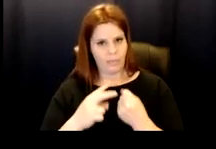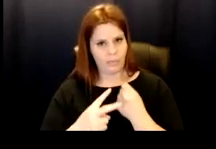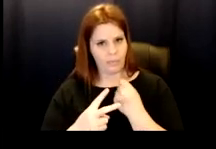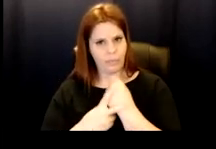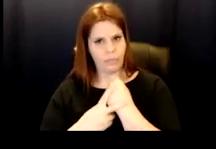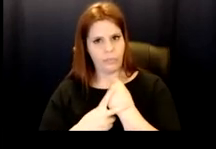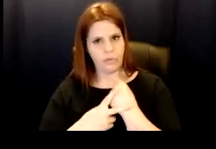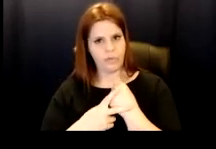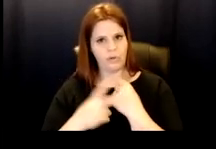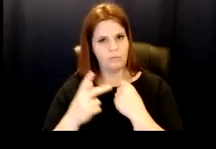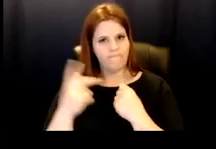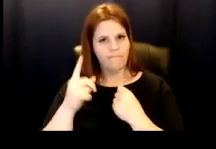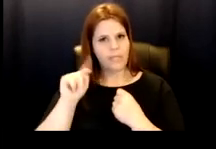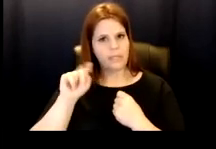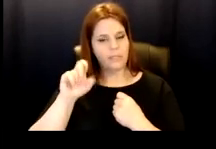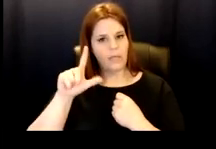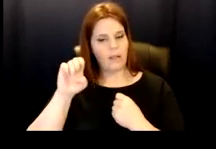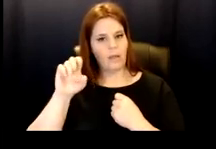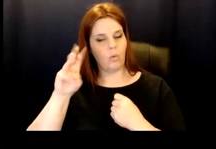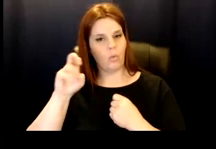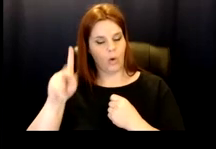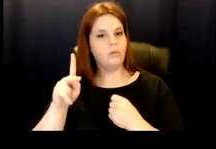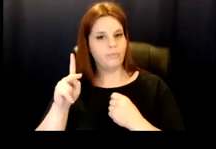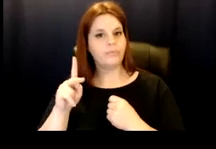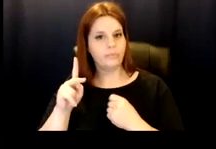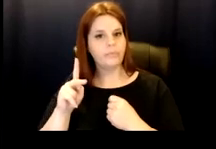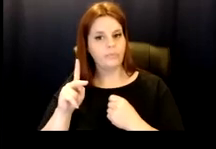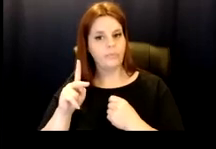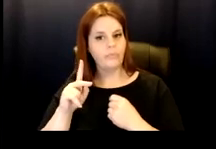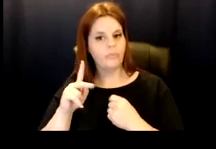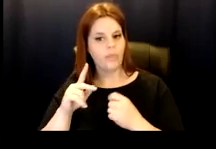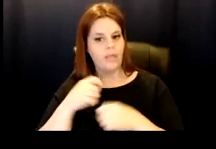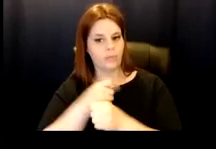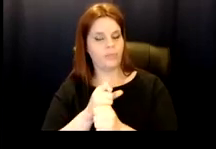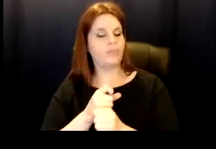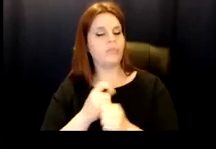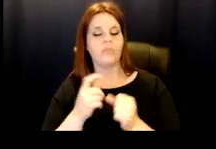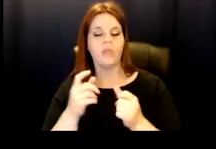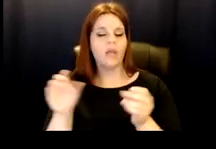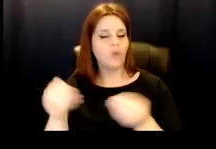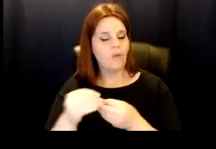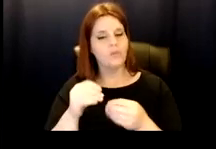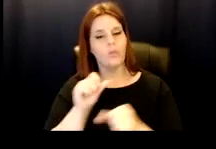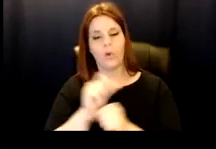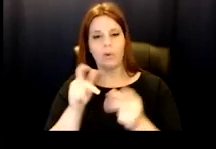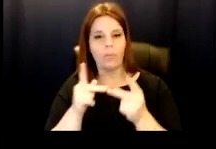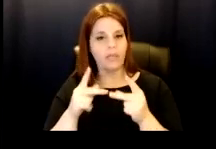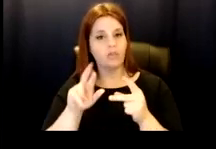has offered those able to take advantage of. And as offices and workplaces reopen, how